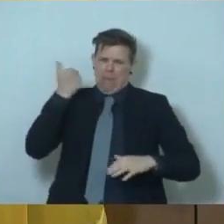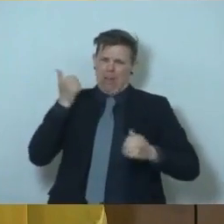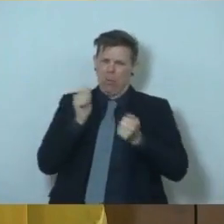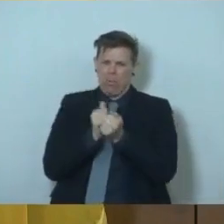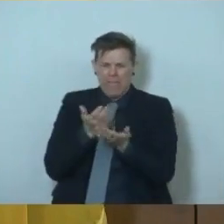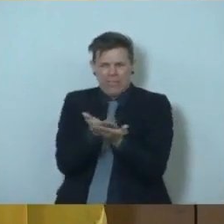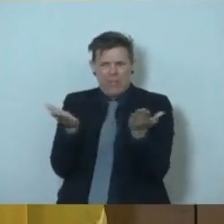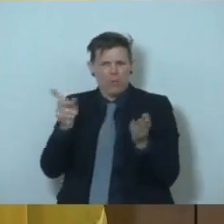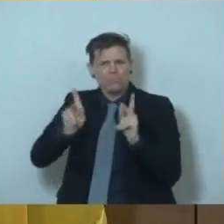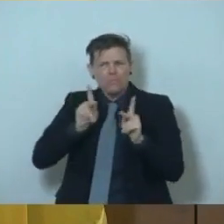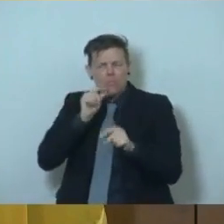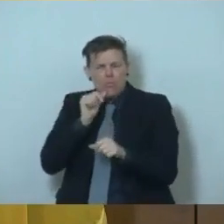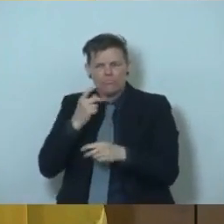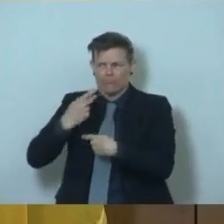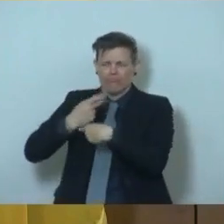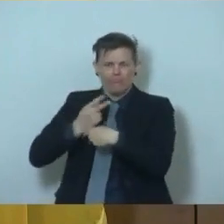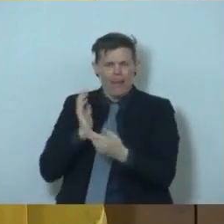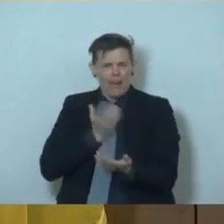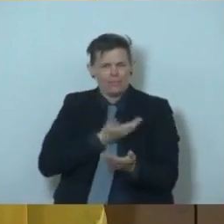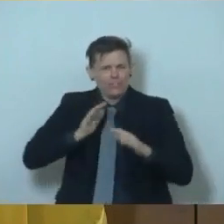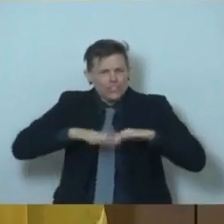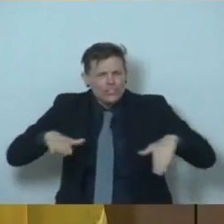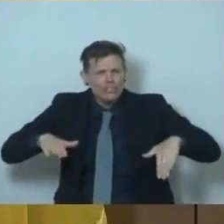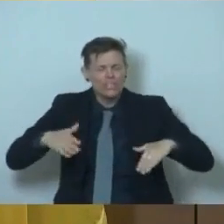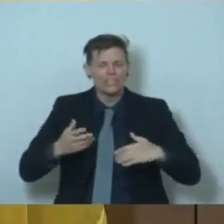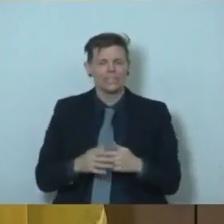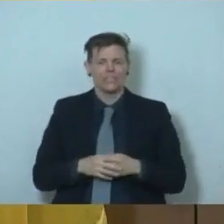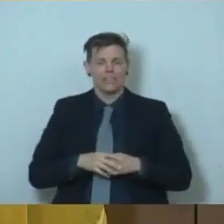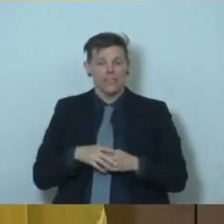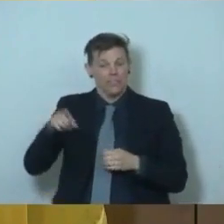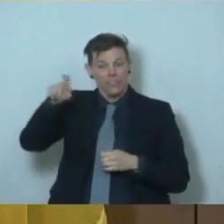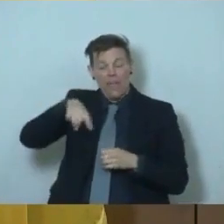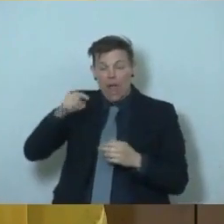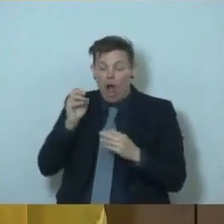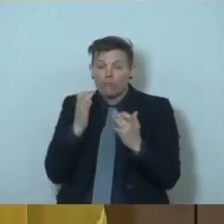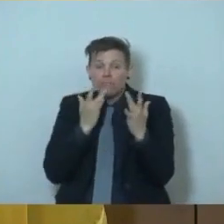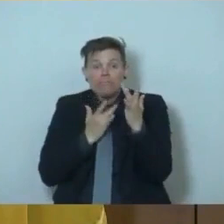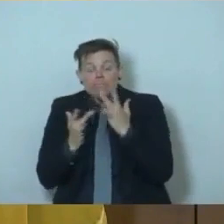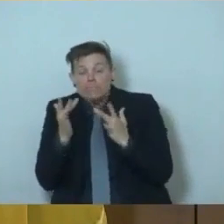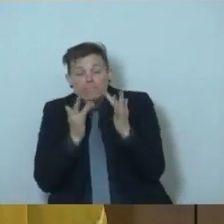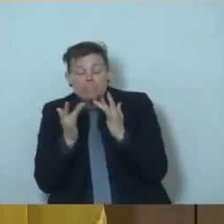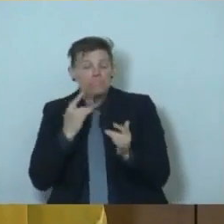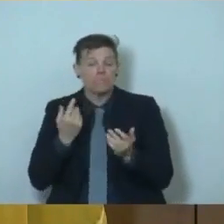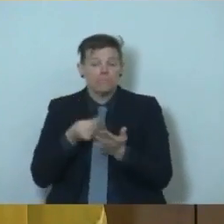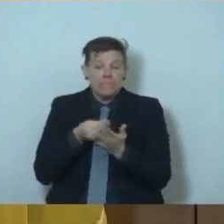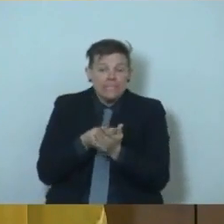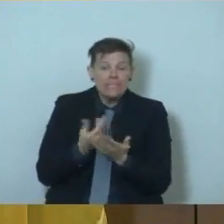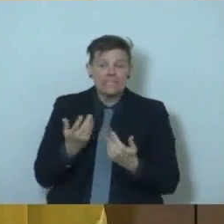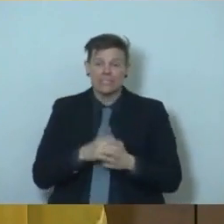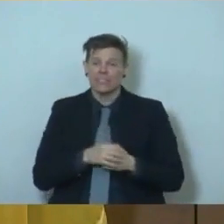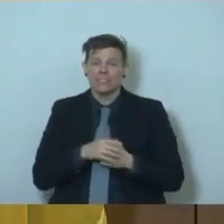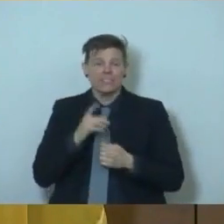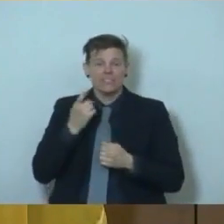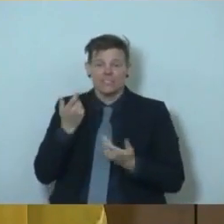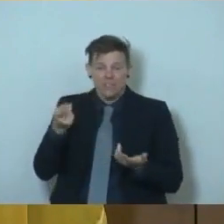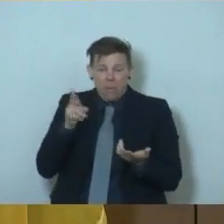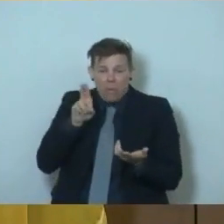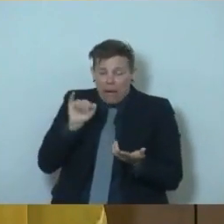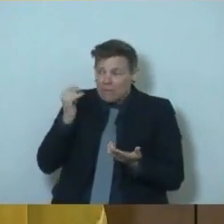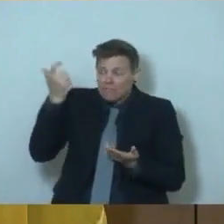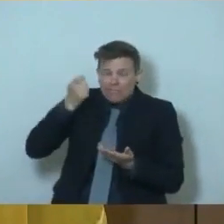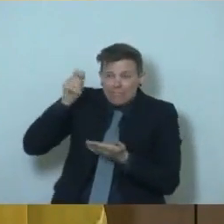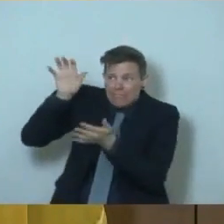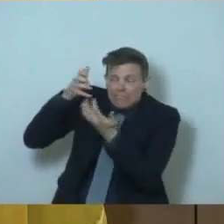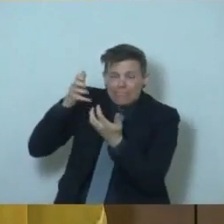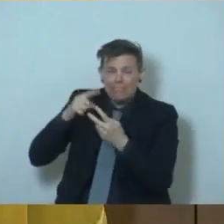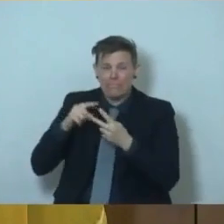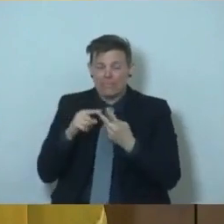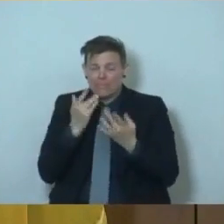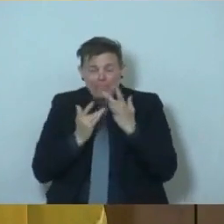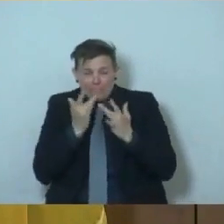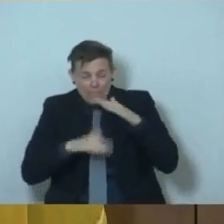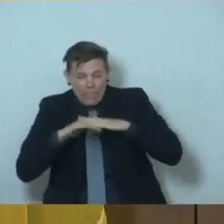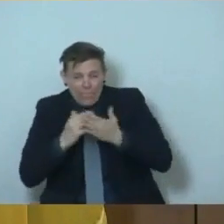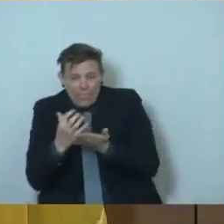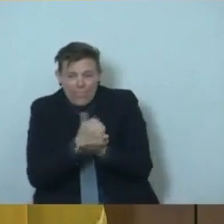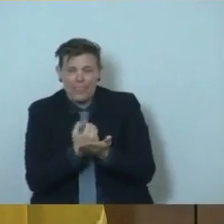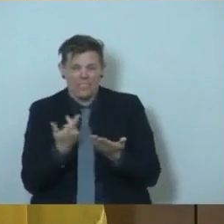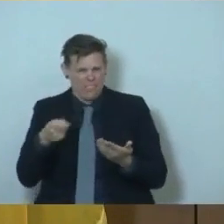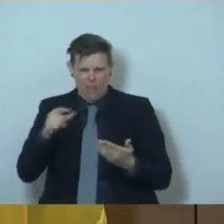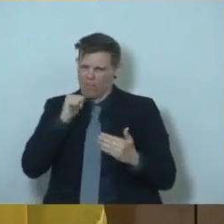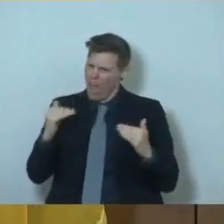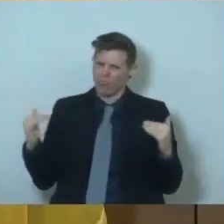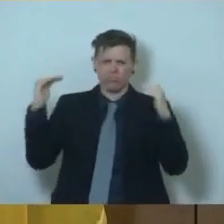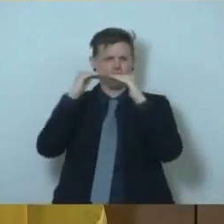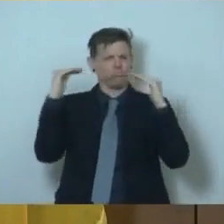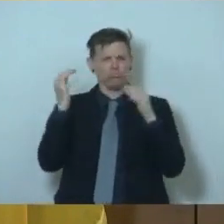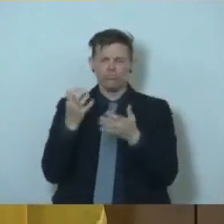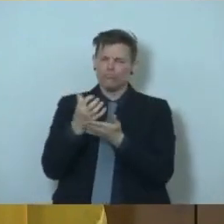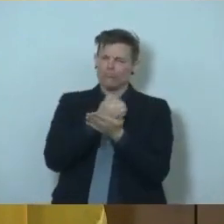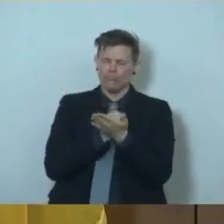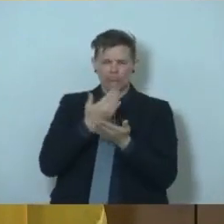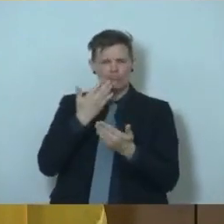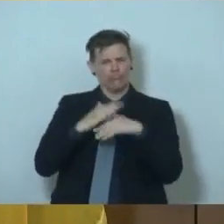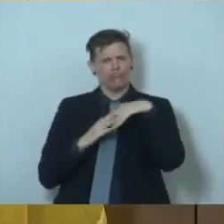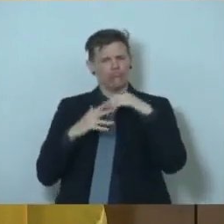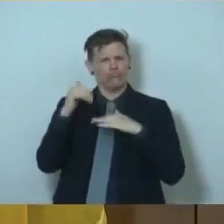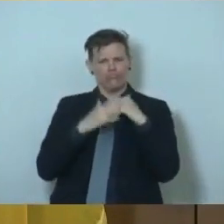DO AN THE LAST PART AND SHOULD BE DOING BETTED ARE BUY OUR CHILD CARE WORKER AND NOT BE A SITUATION WHERE UNEMPLOYMENT WHICH IS INTENDED TO PAR B LIR HELP YOU GET BY, NOT REPLACE